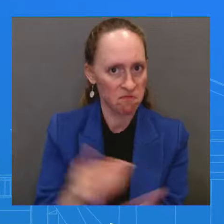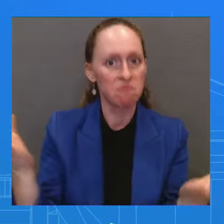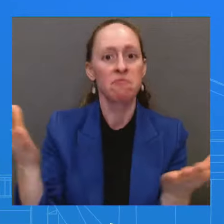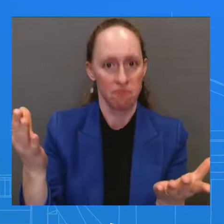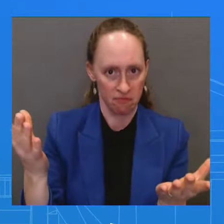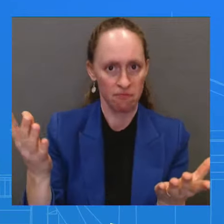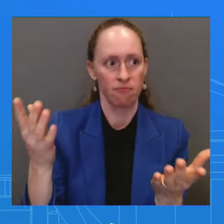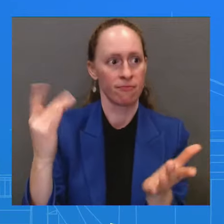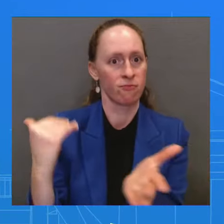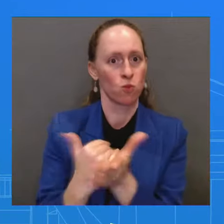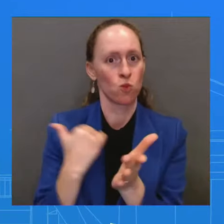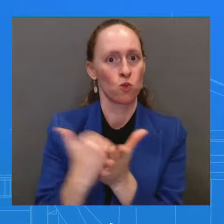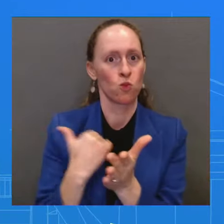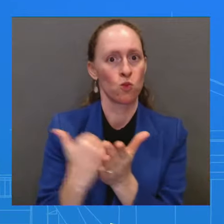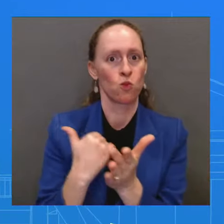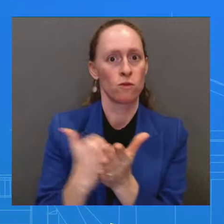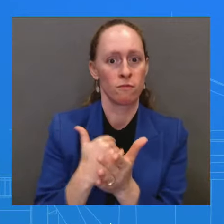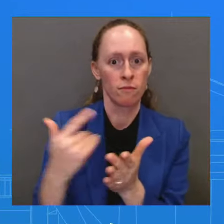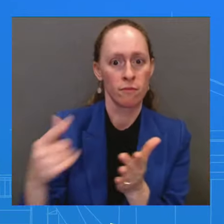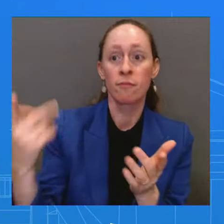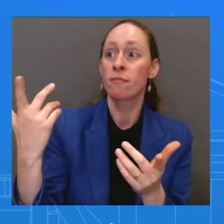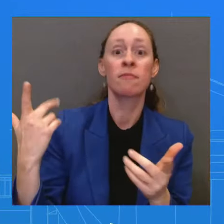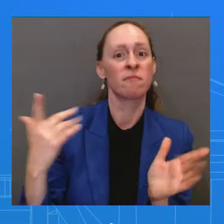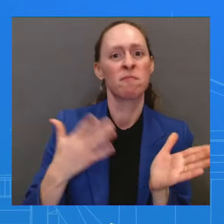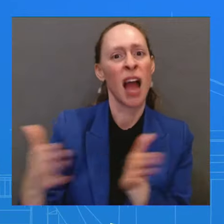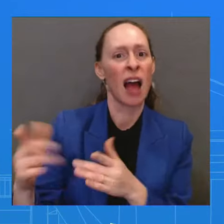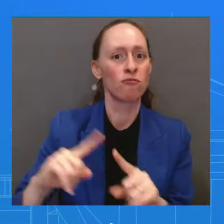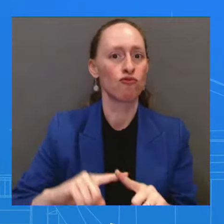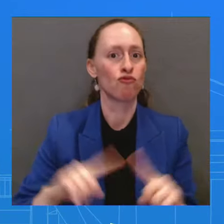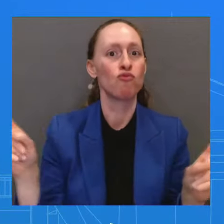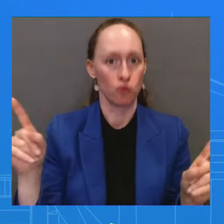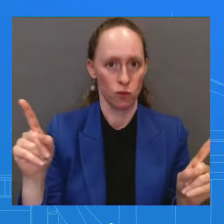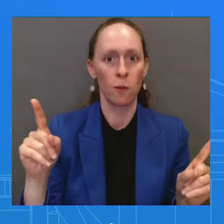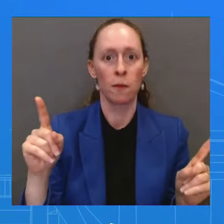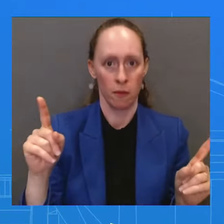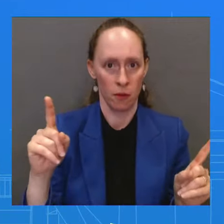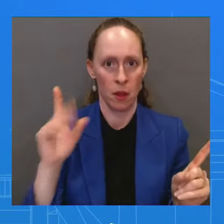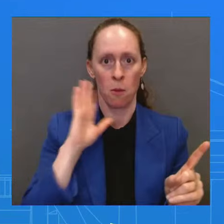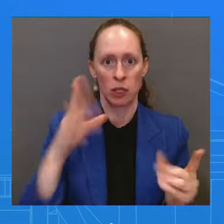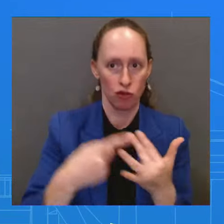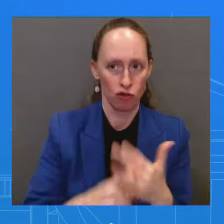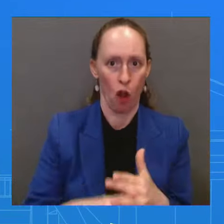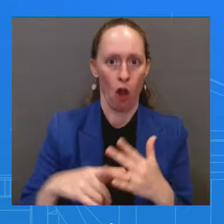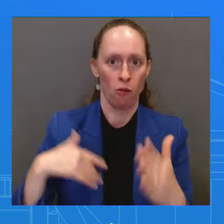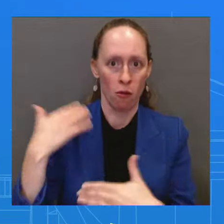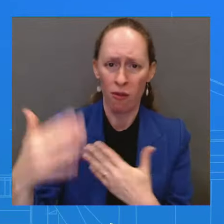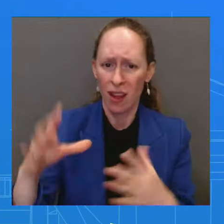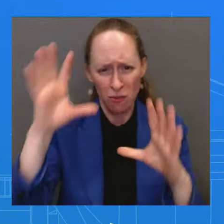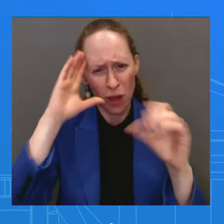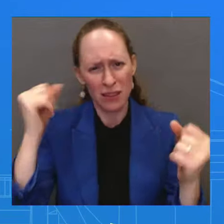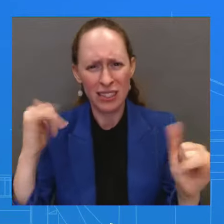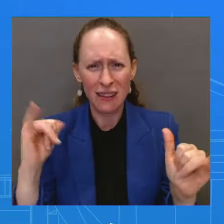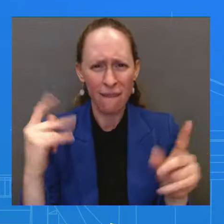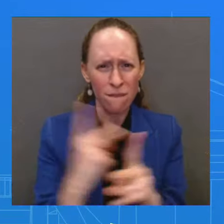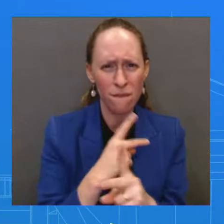he has to give borrowers the extra breathing room they may need. With that, Darlene, good to see you. The Press: Good to see you. Ms. Jean-Pierre: You want to kick us off?